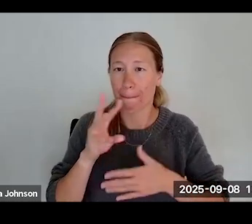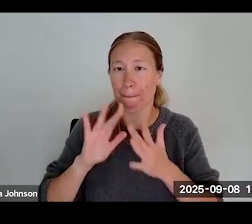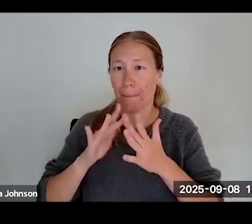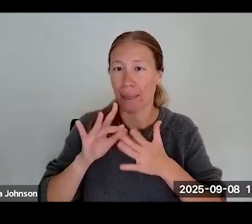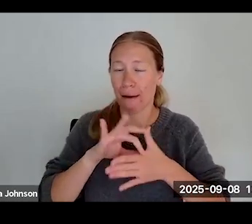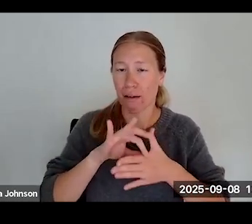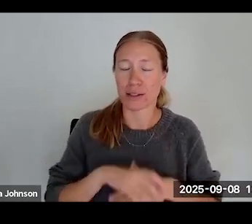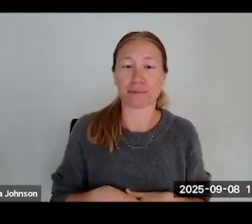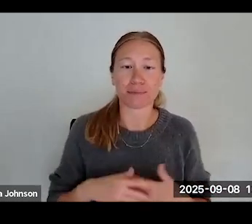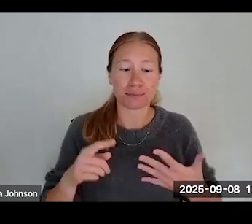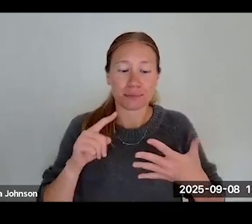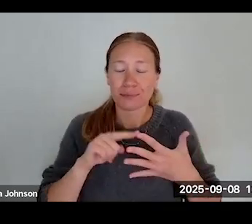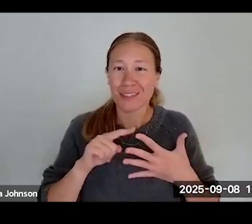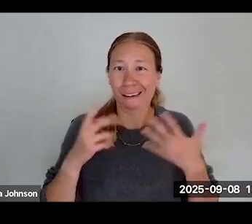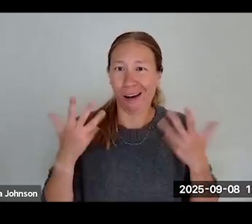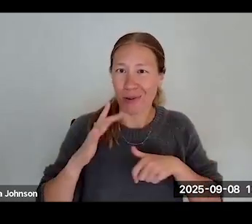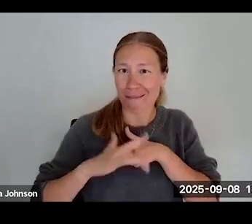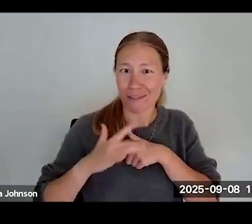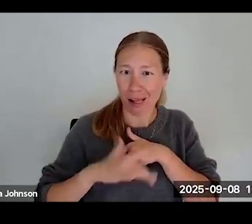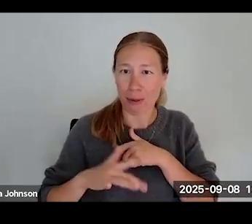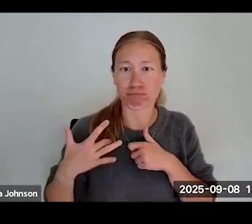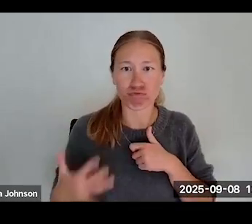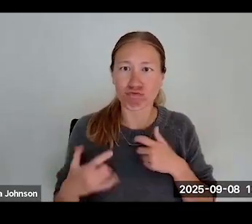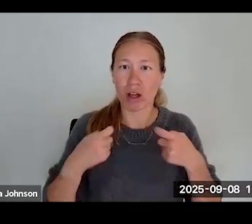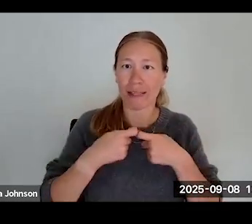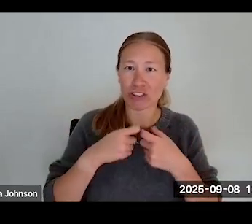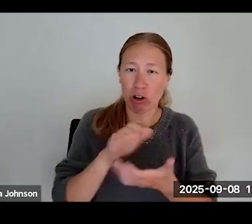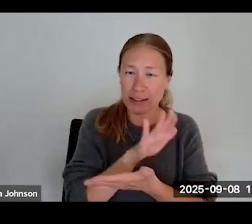is for preexisting conventional electronic documents.